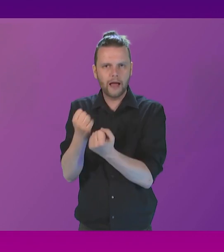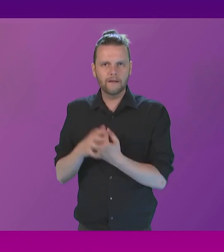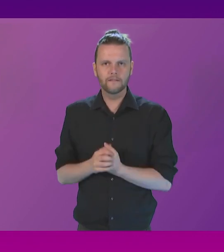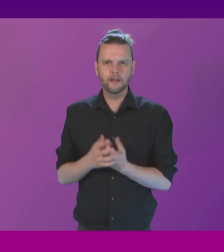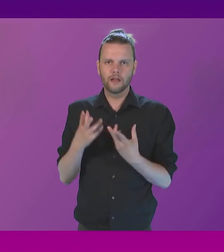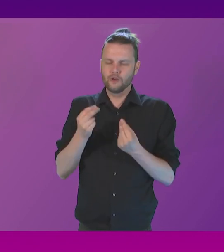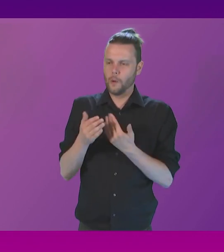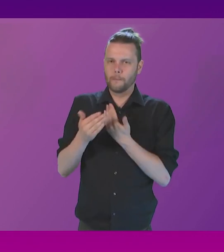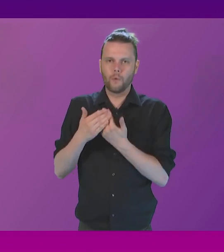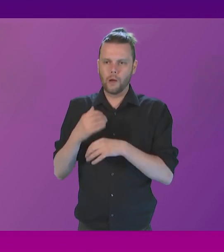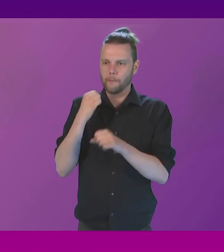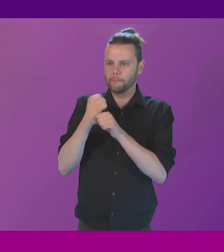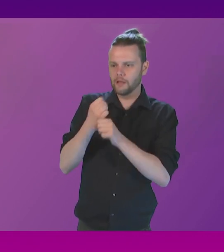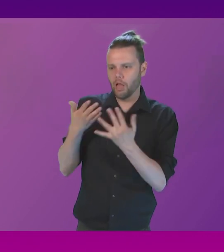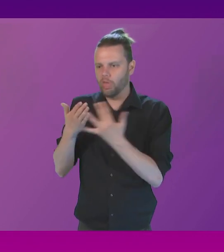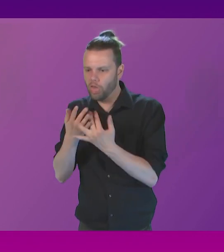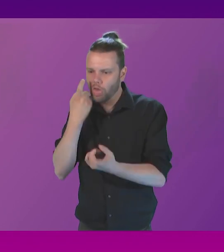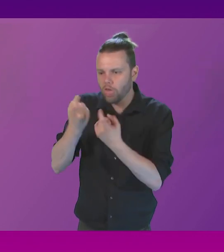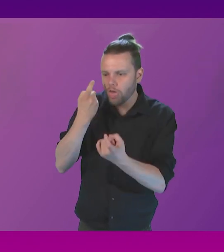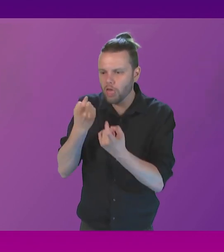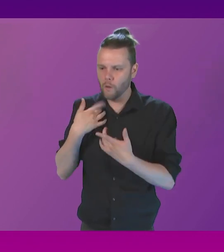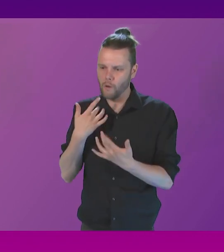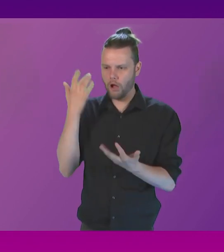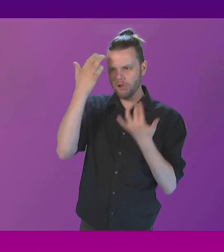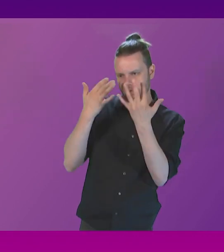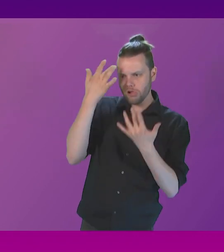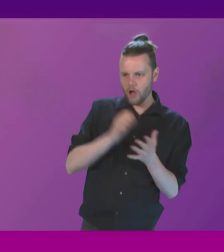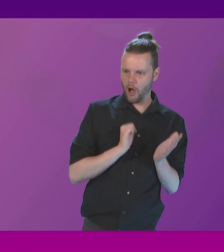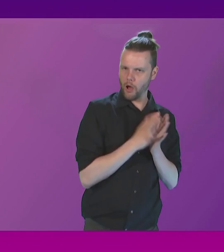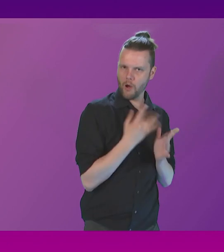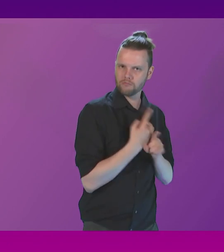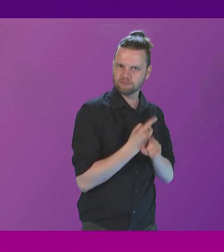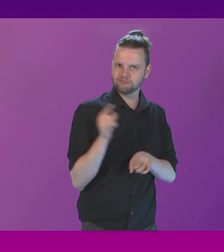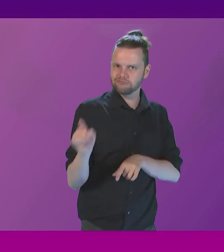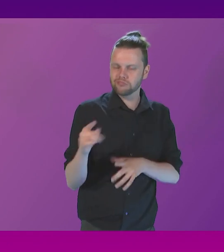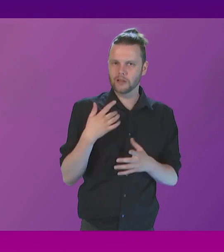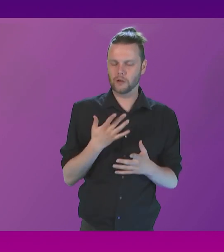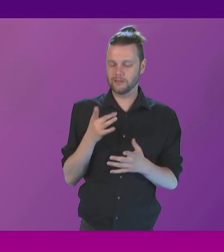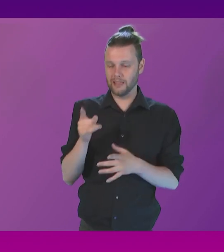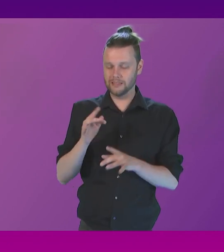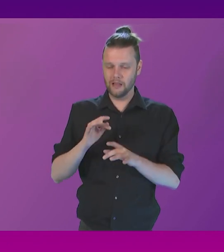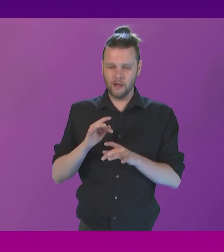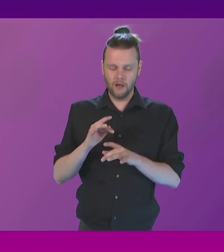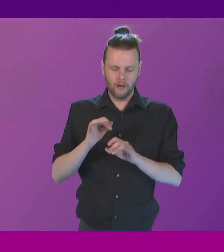any further media speculation or intrusion into what is the most unimaginable tragedy.